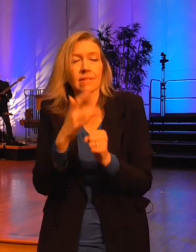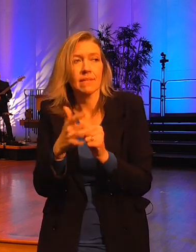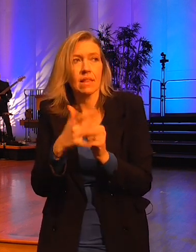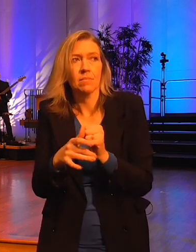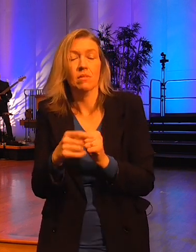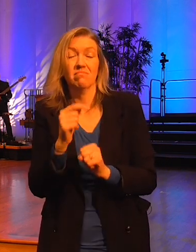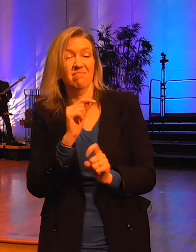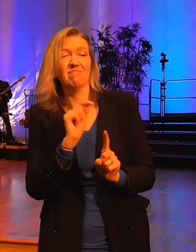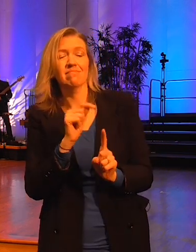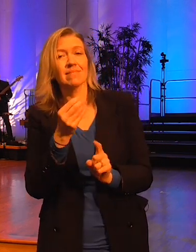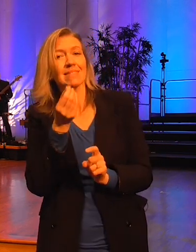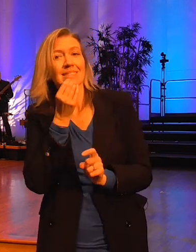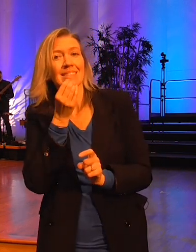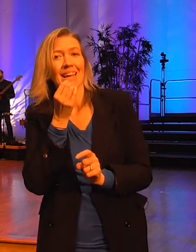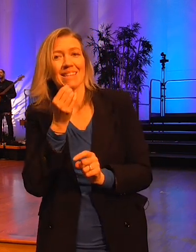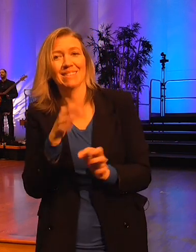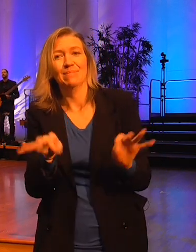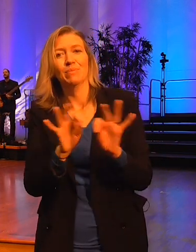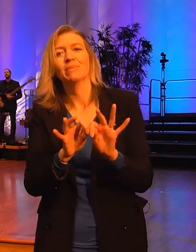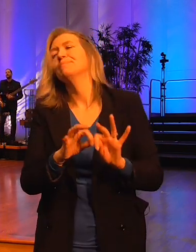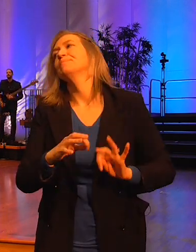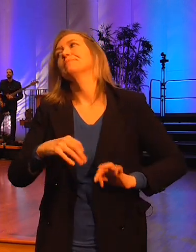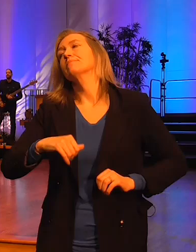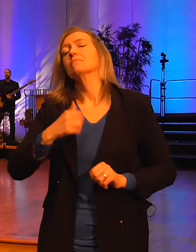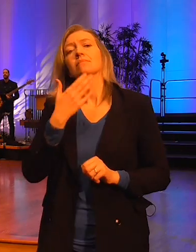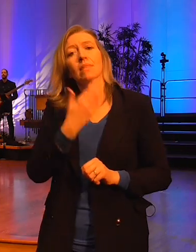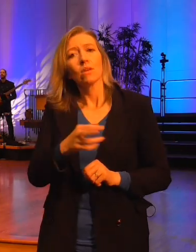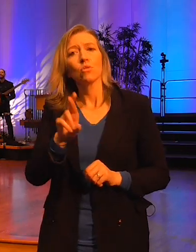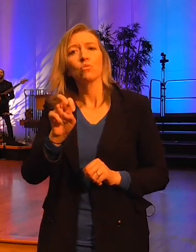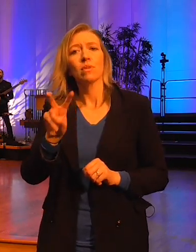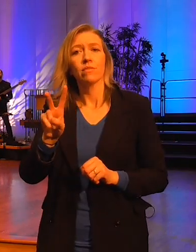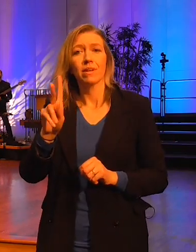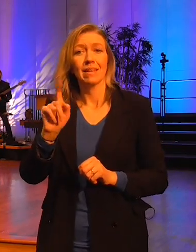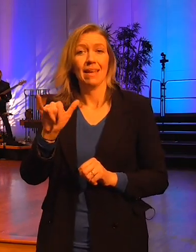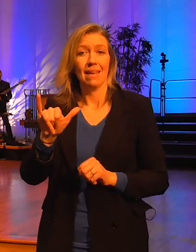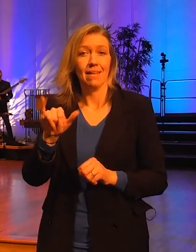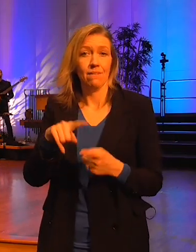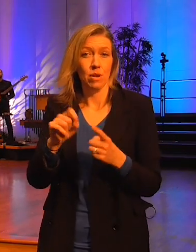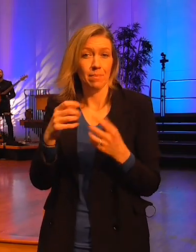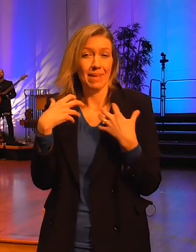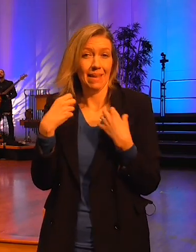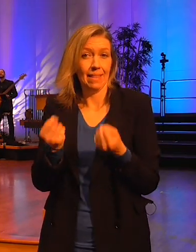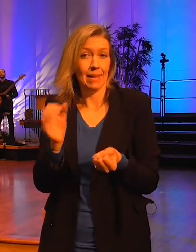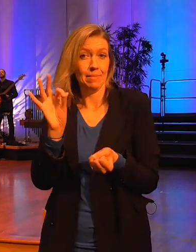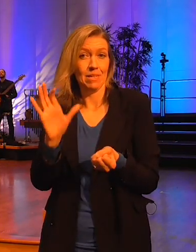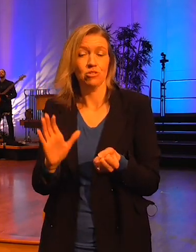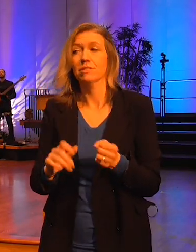right thank you Stacy and Reverend Kay from our Healing Ministry yes I'm so excited because uh